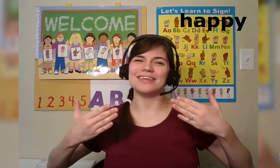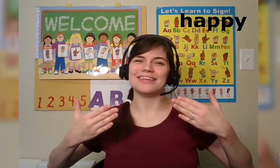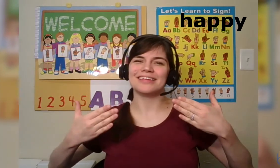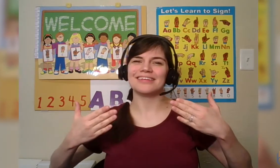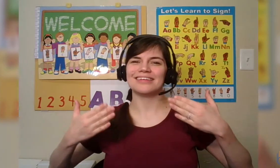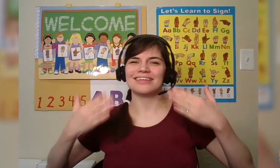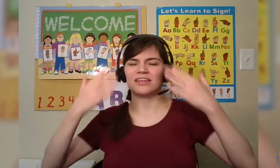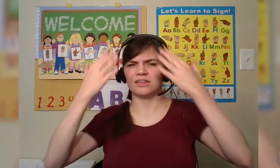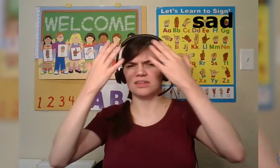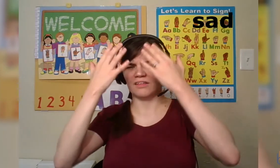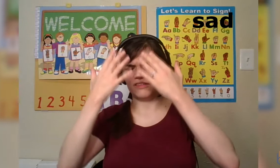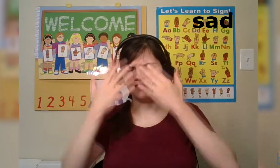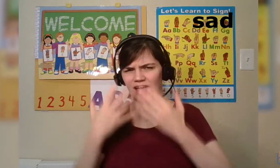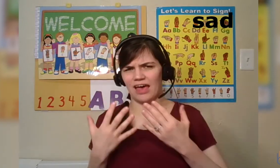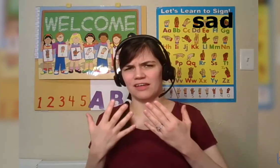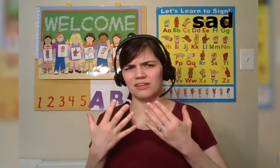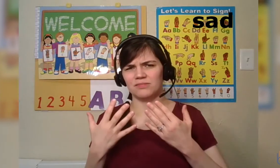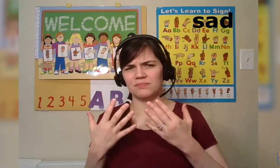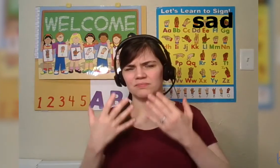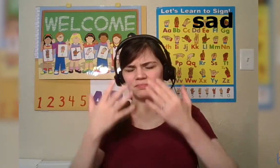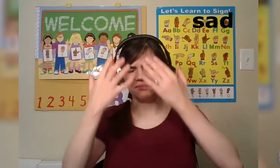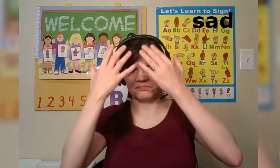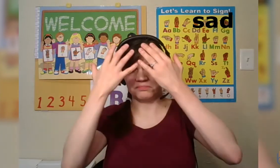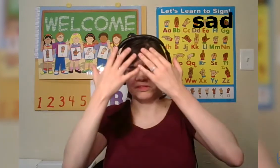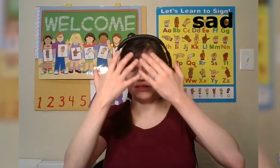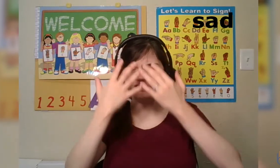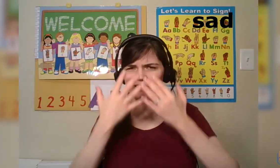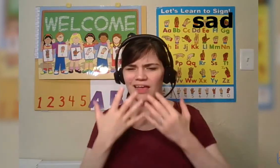Sad. Sad.